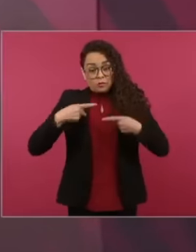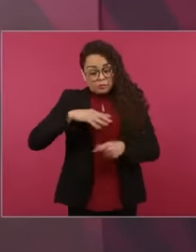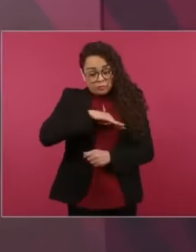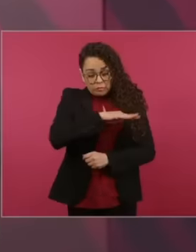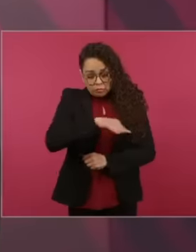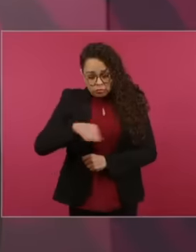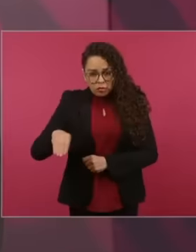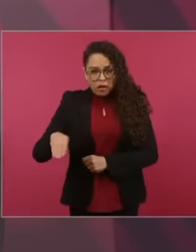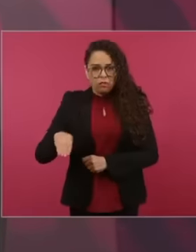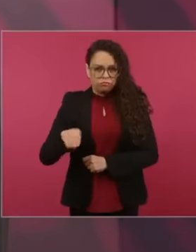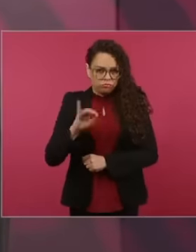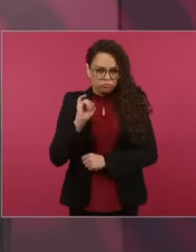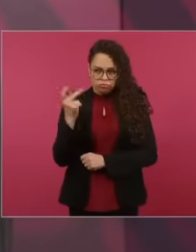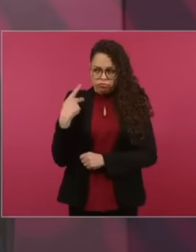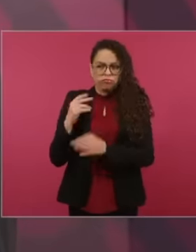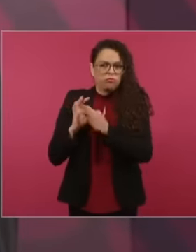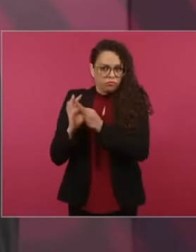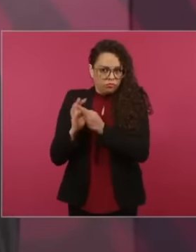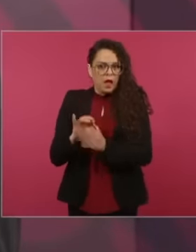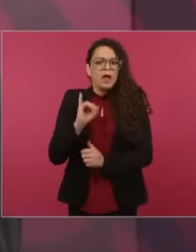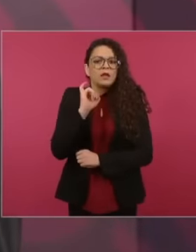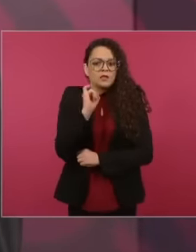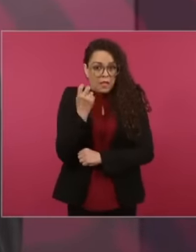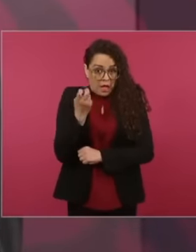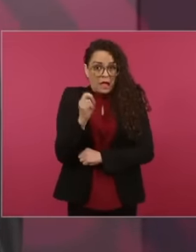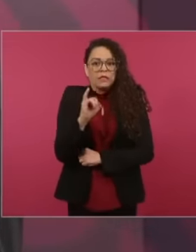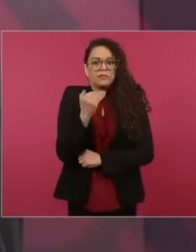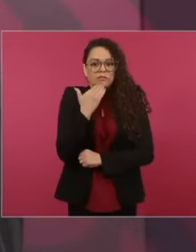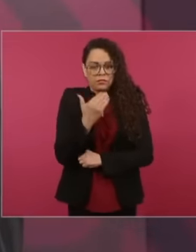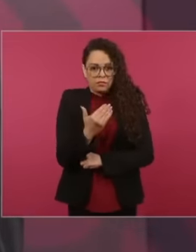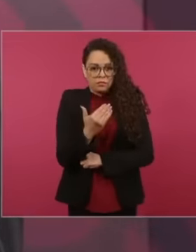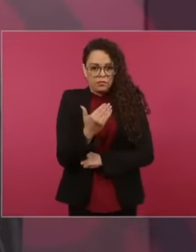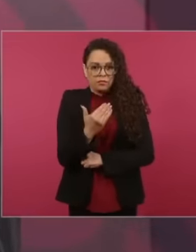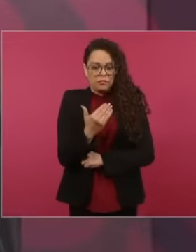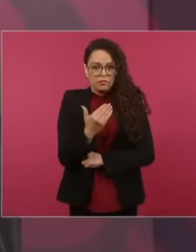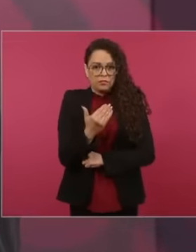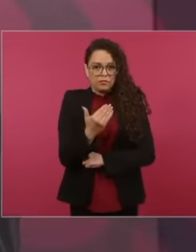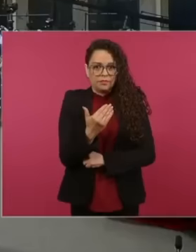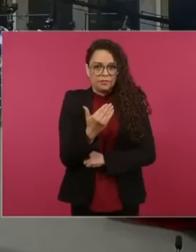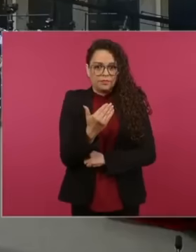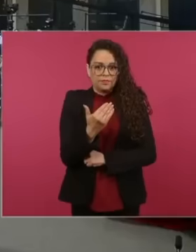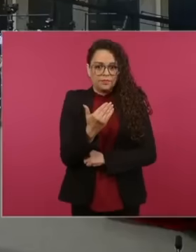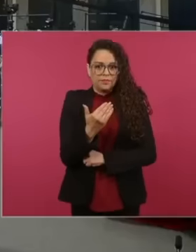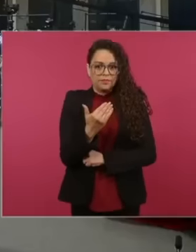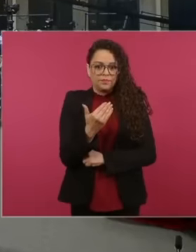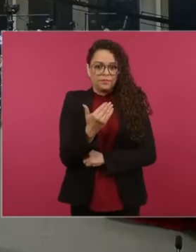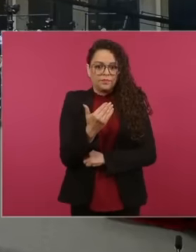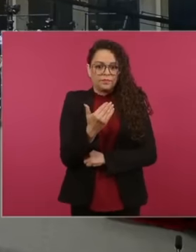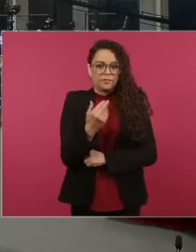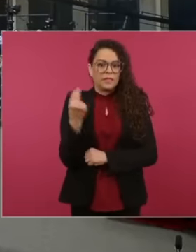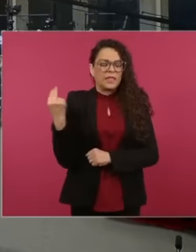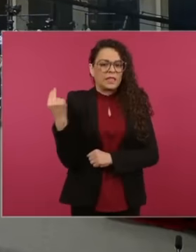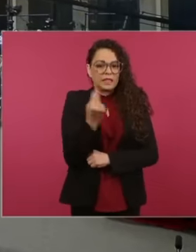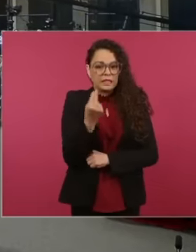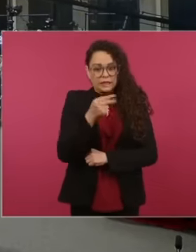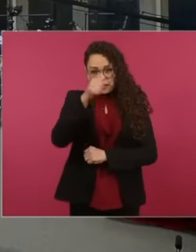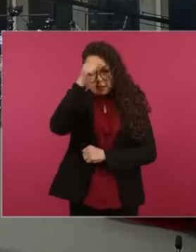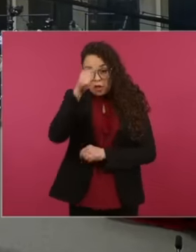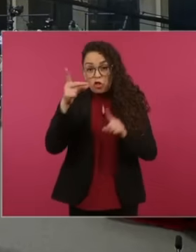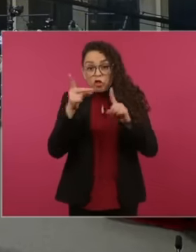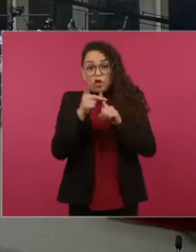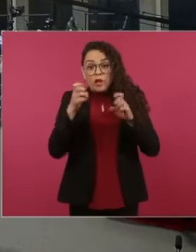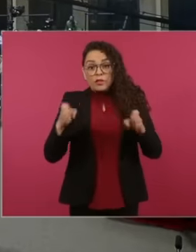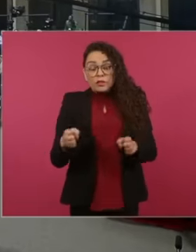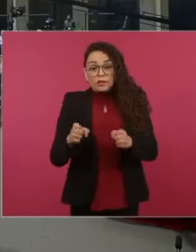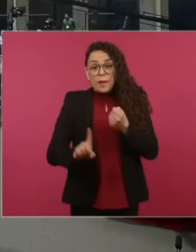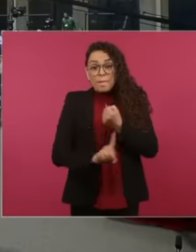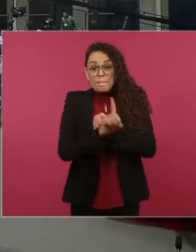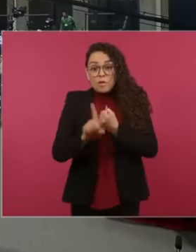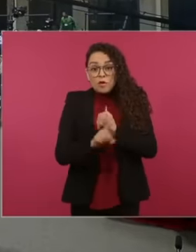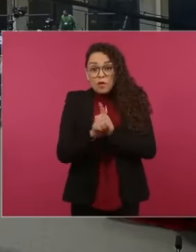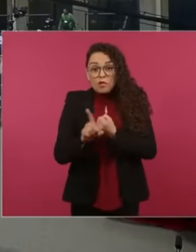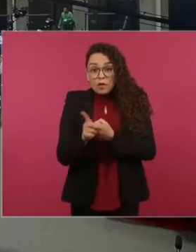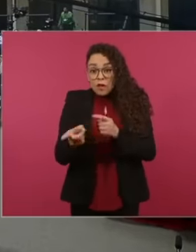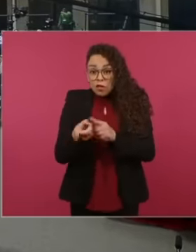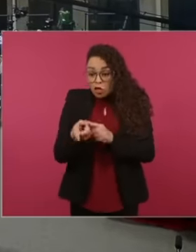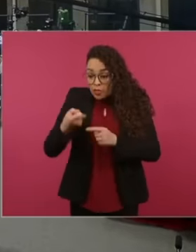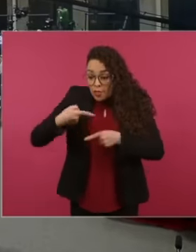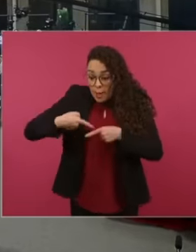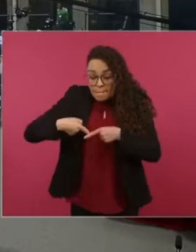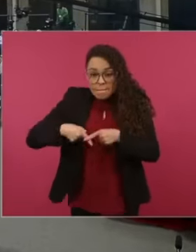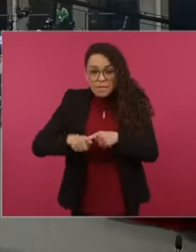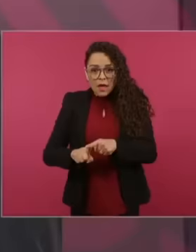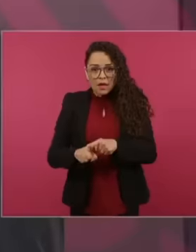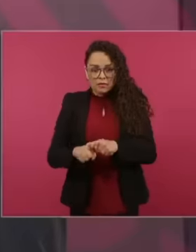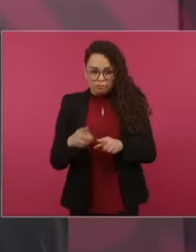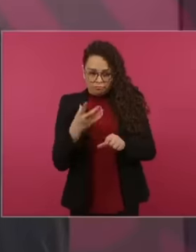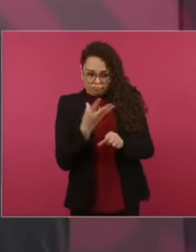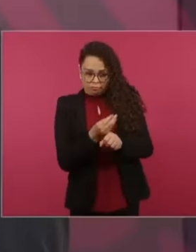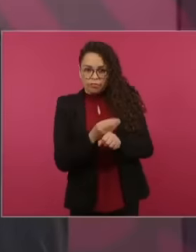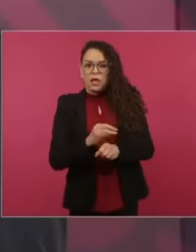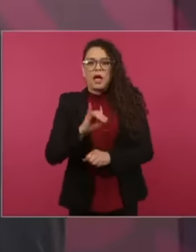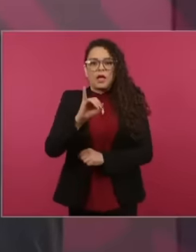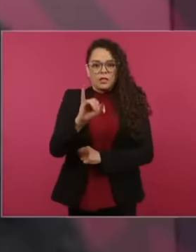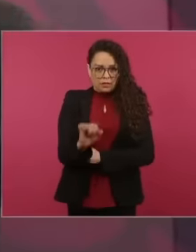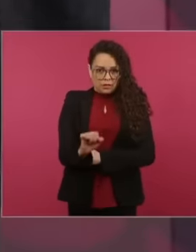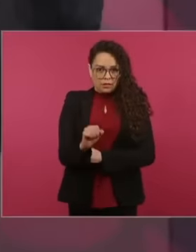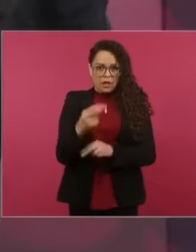eh Look for fundamental solutions to the problem of the migratory phenomenon Yes but